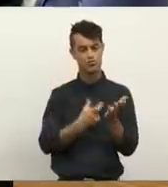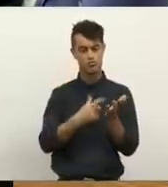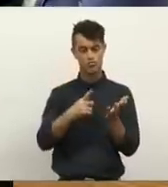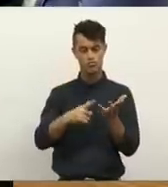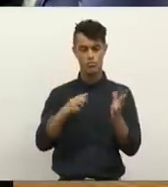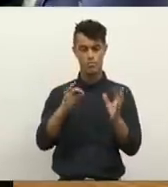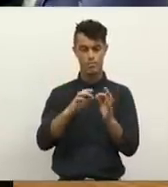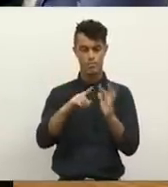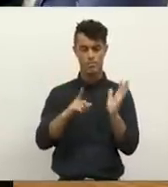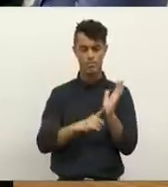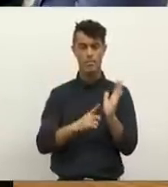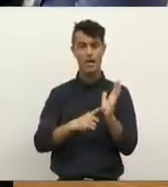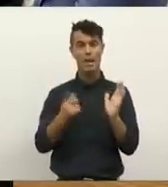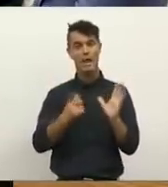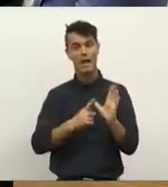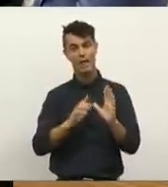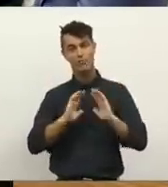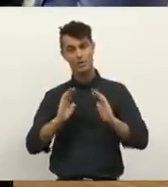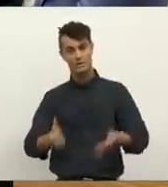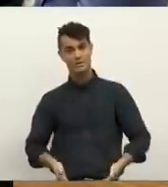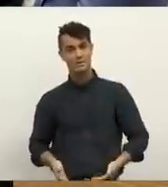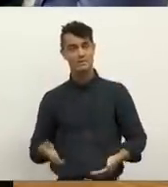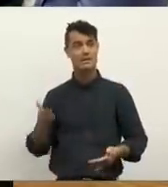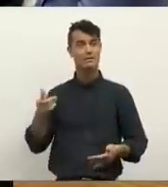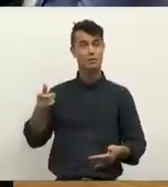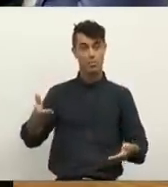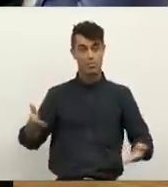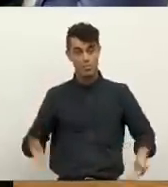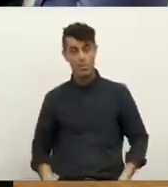and as a result, when you were born you lost your sight.